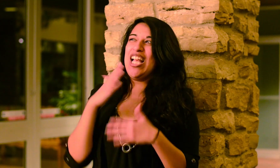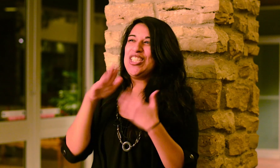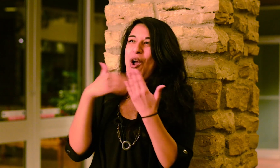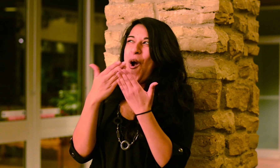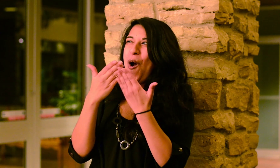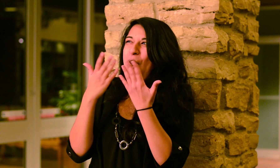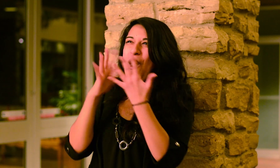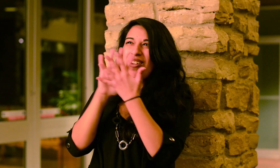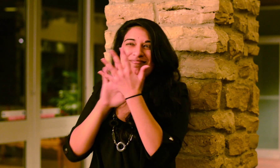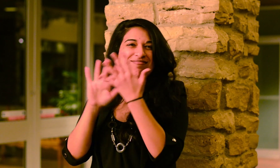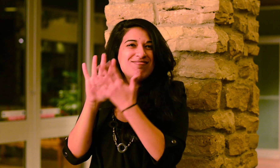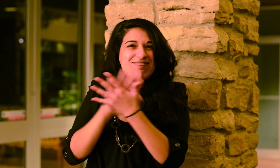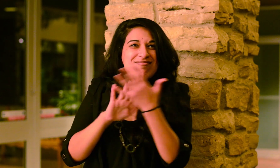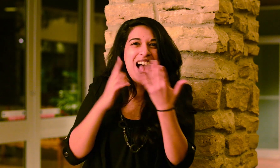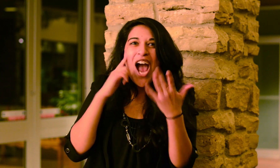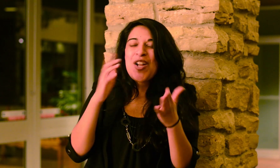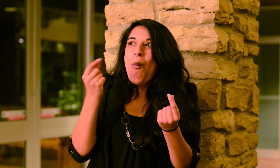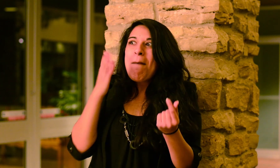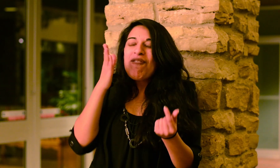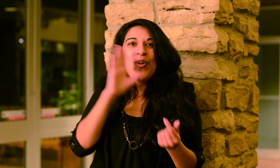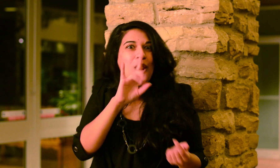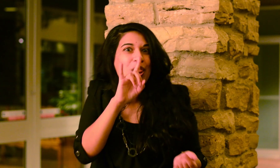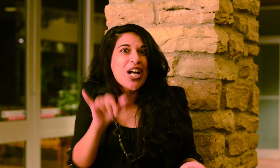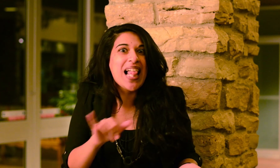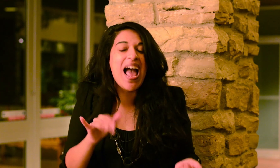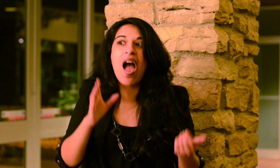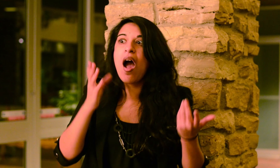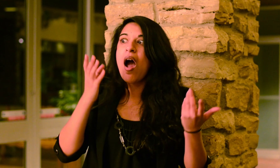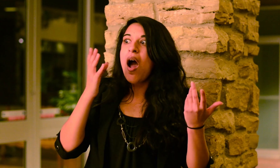It's suddenly all obscured. I don't know what the future holds